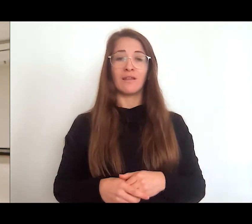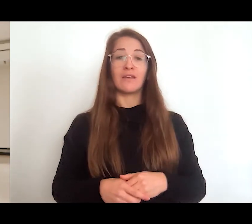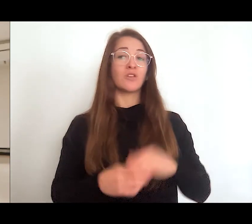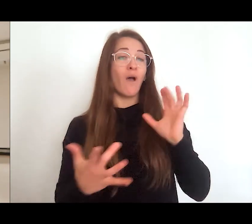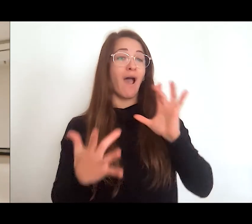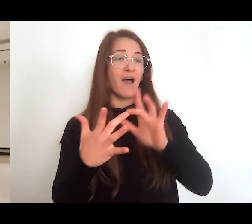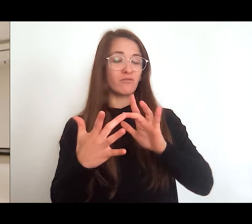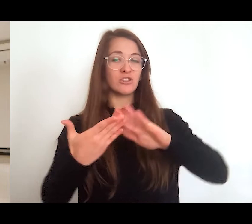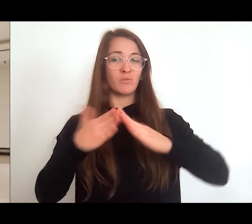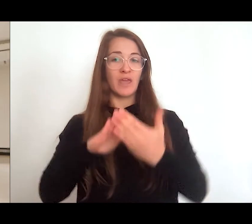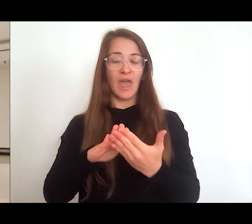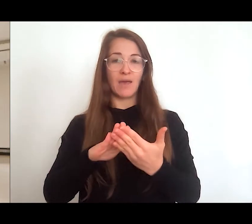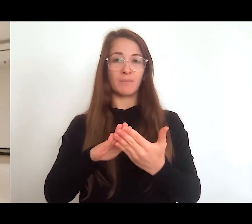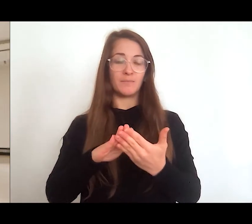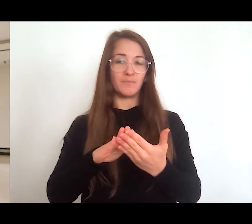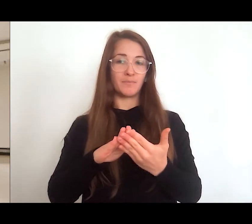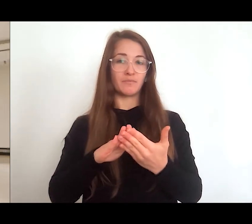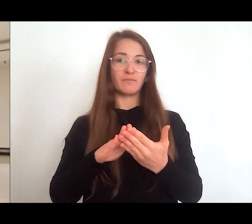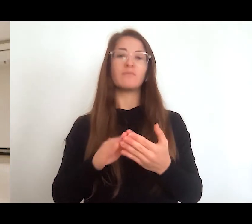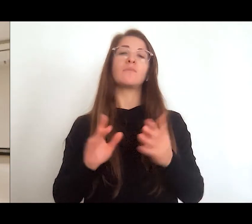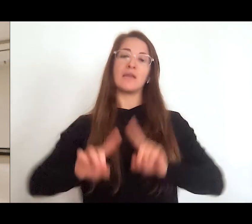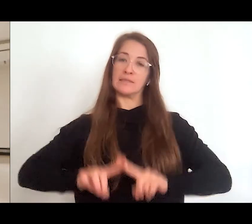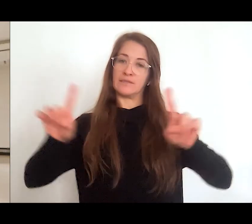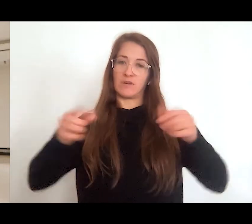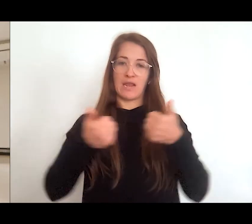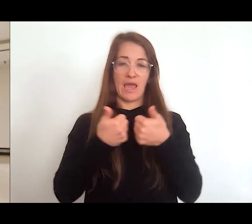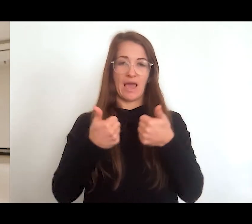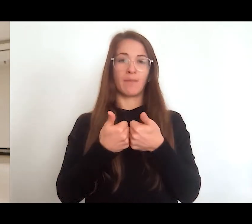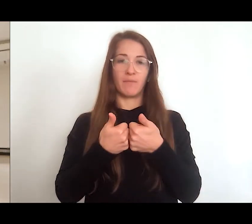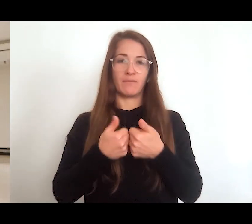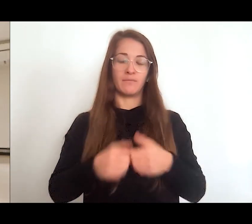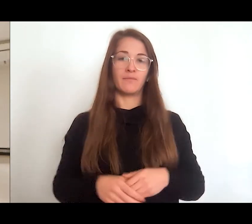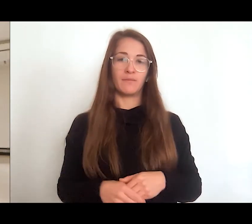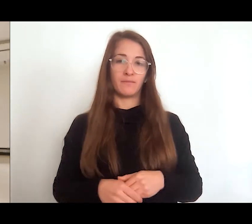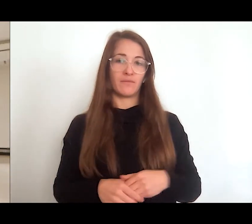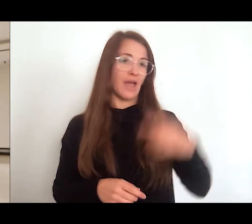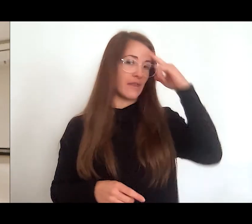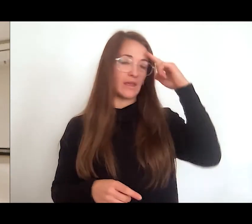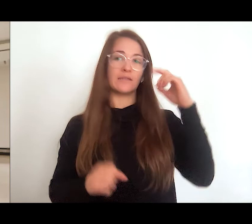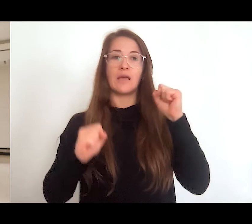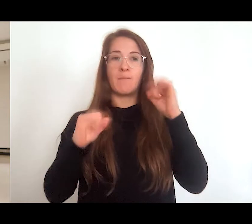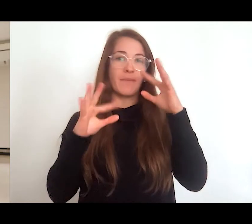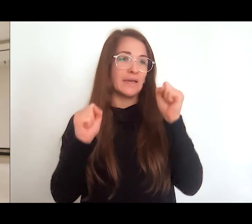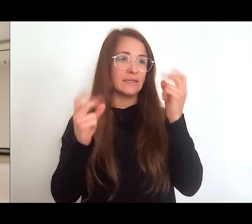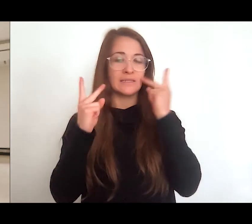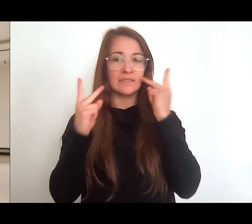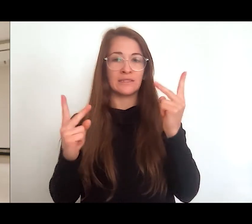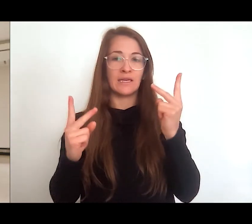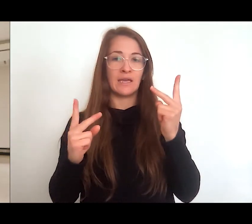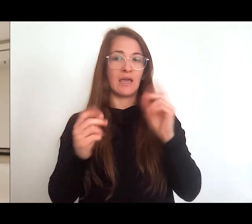A COMPUTER AND TIME AVAILABLE. SO OUTREACH HAS BECOME A MUCH DIFFERENT GAME AND I THINK IT IS